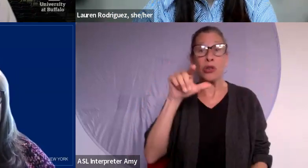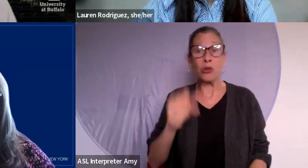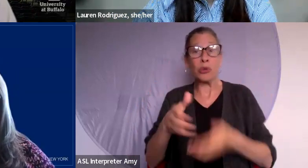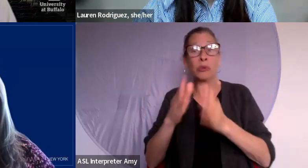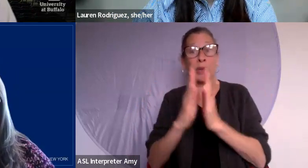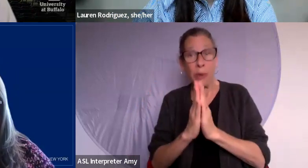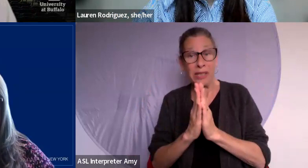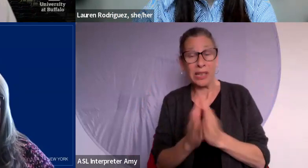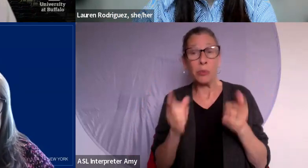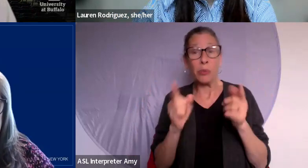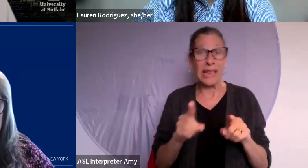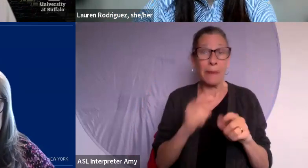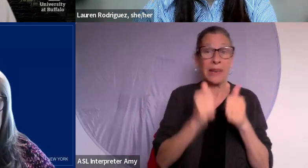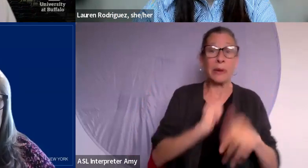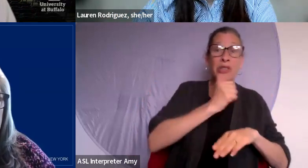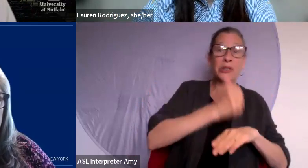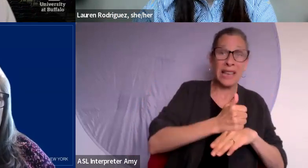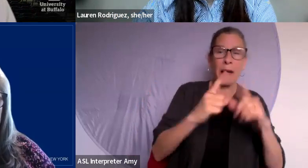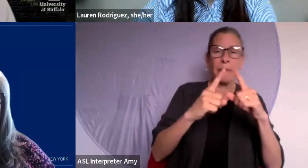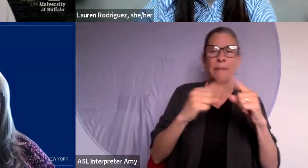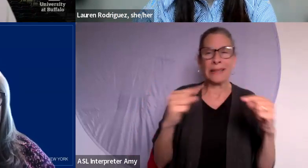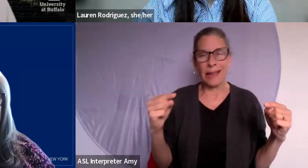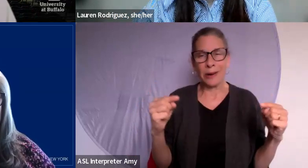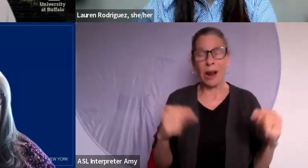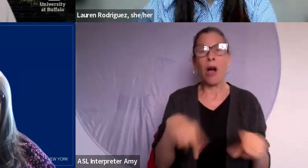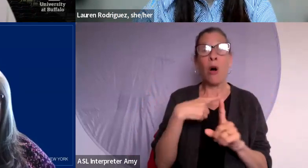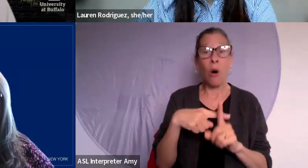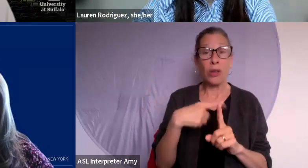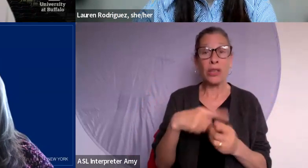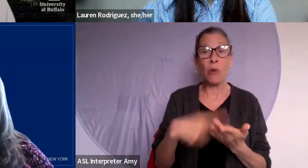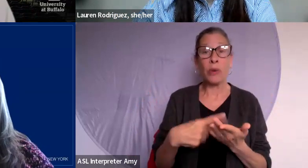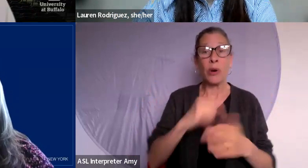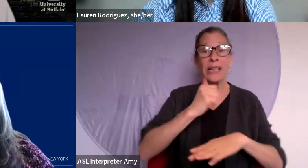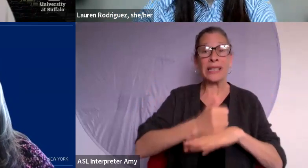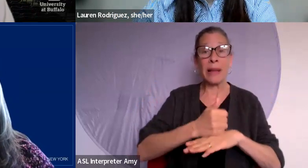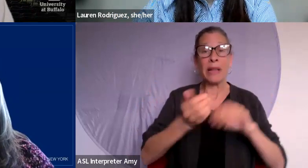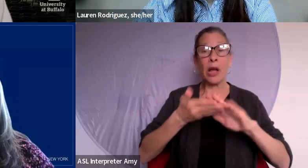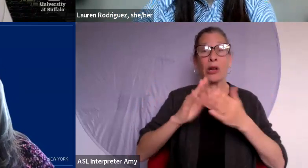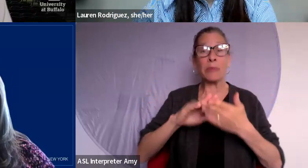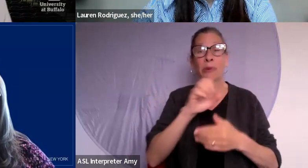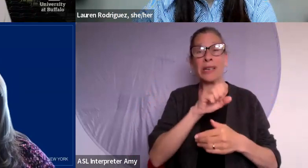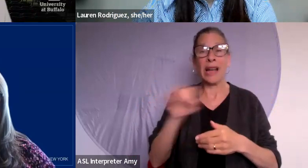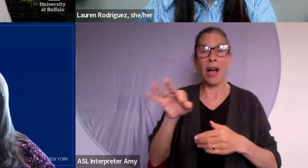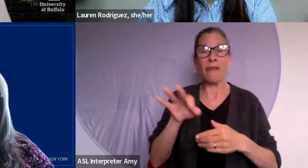which ones are implemented, etc. We also talked a lot about establishing a community of practice, not just with our own